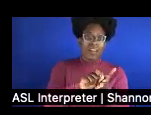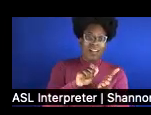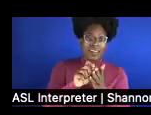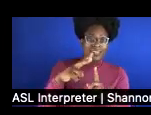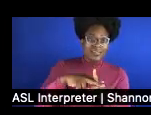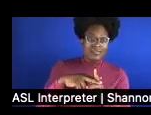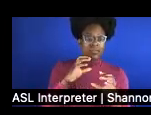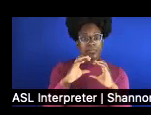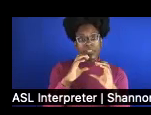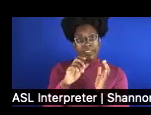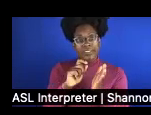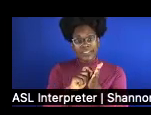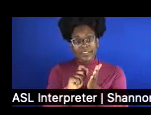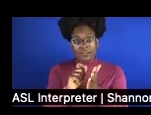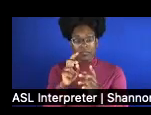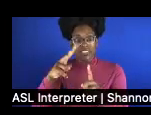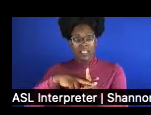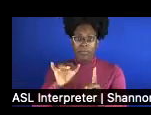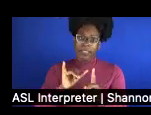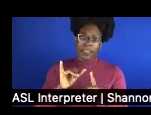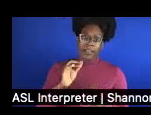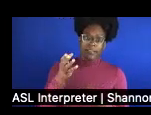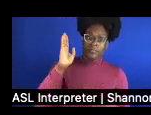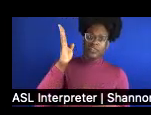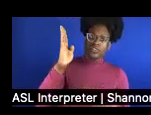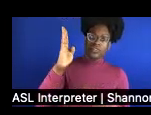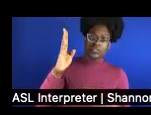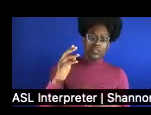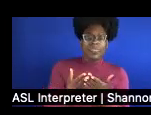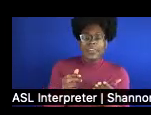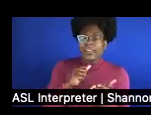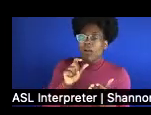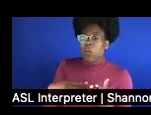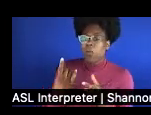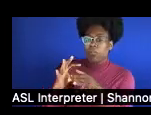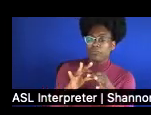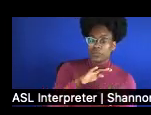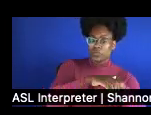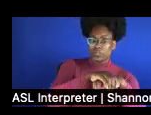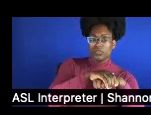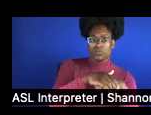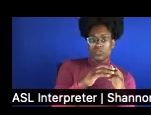like speeches, not just in English classes. The e-tutoring course is